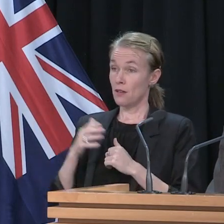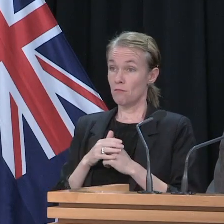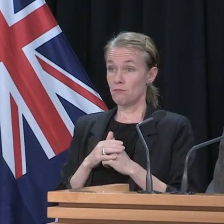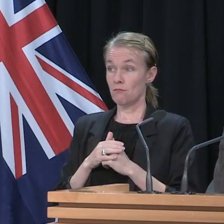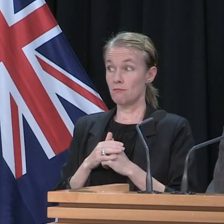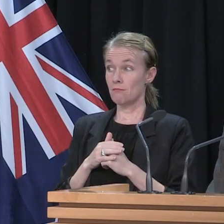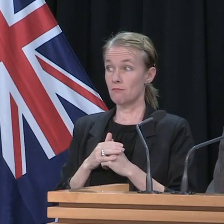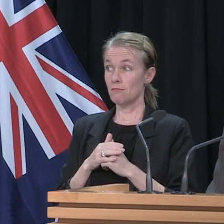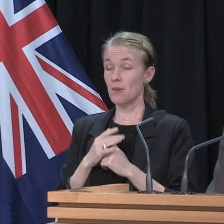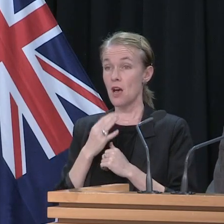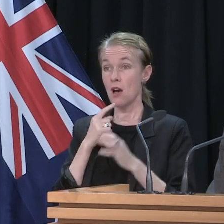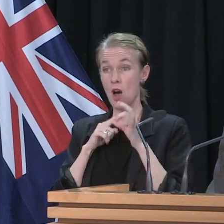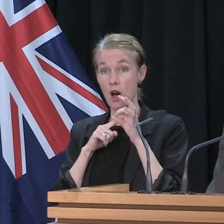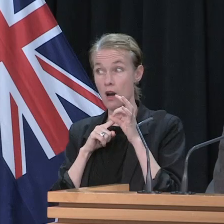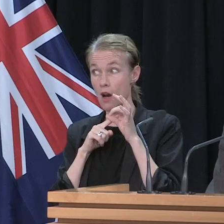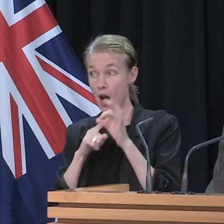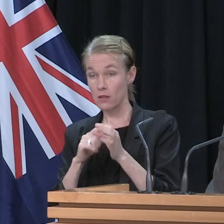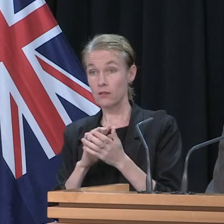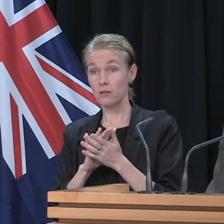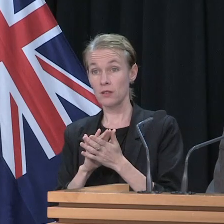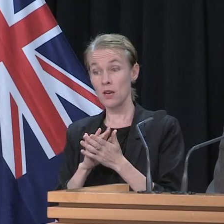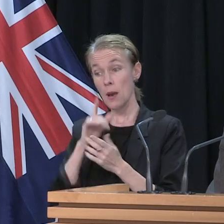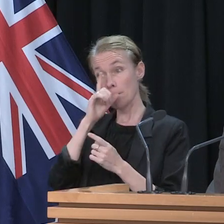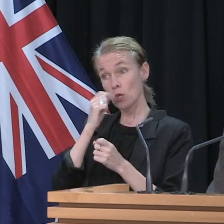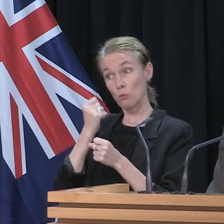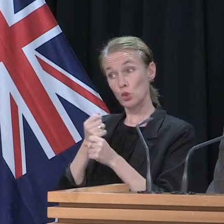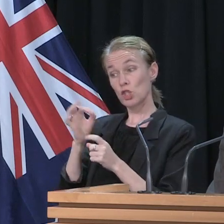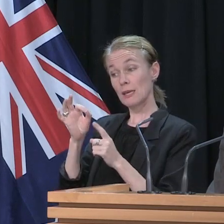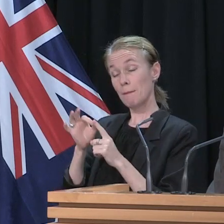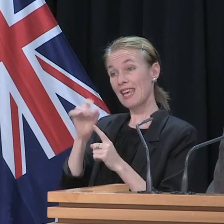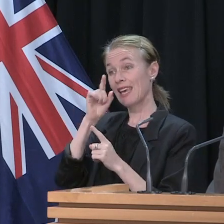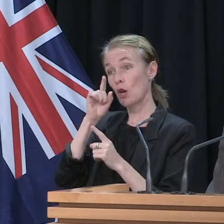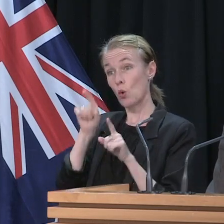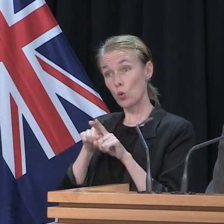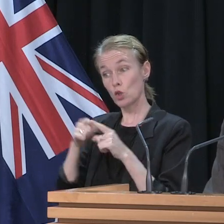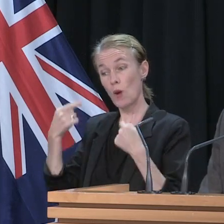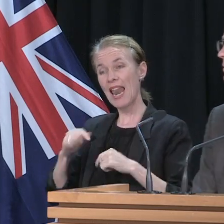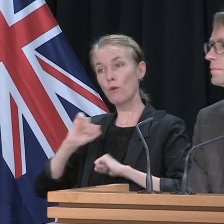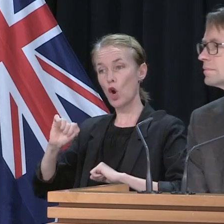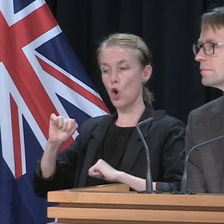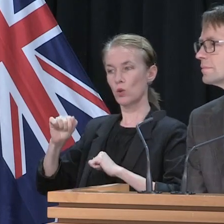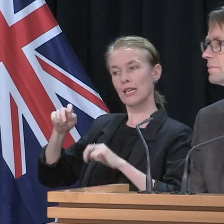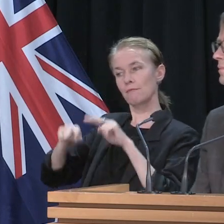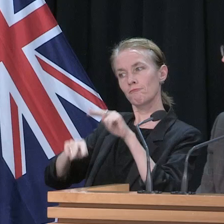enough to ask GPs to use their clinical judgement when considering whether to test